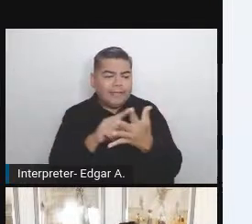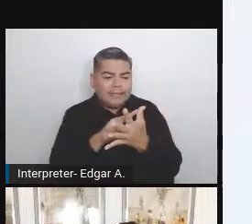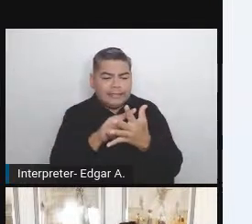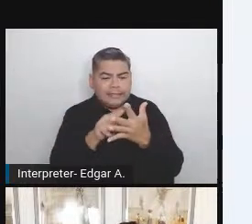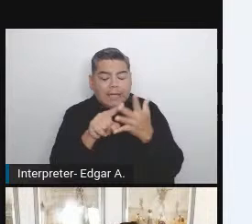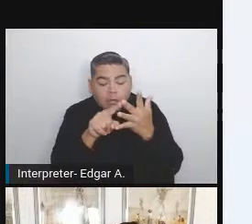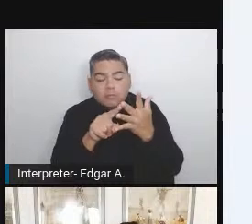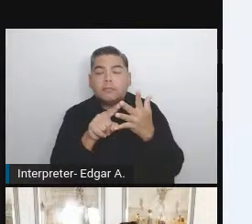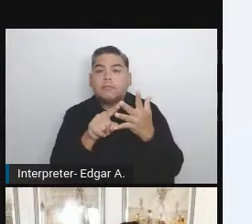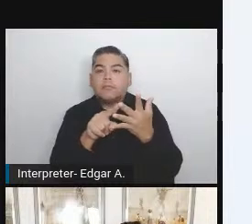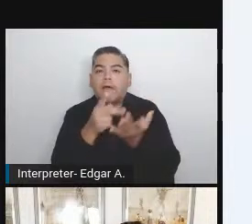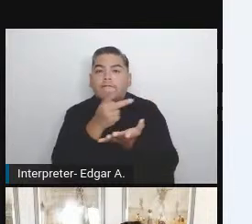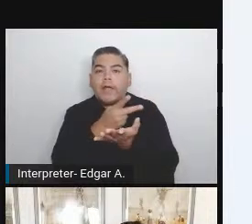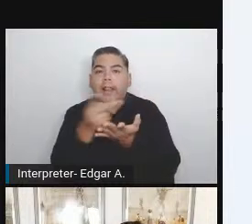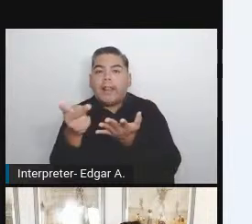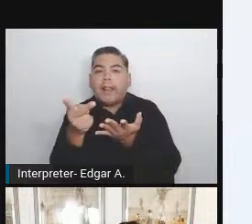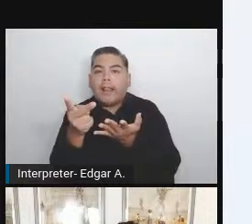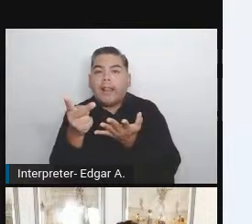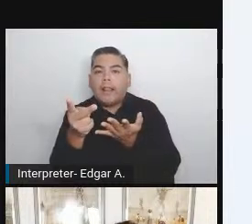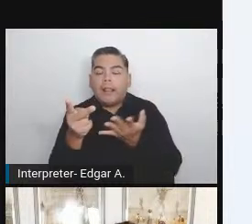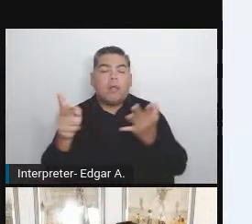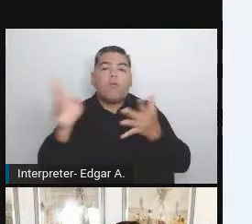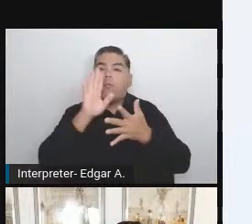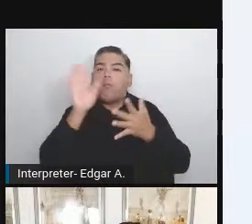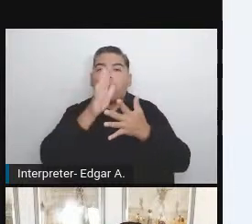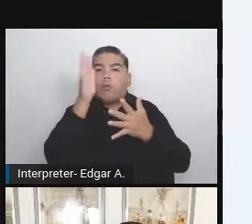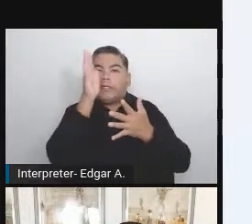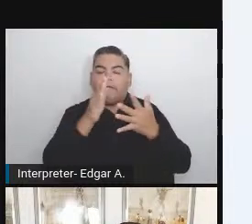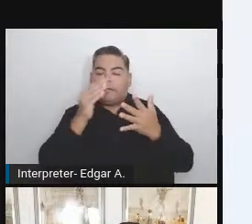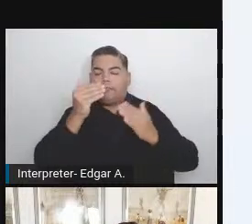and if any of those tests at some point fail, we will never